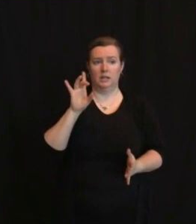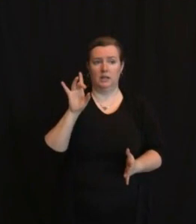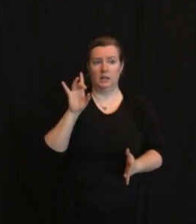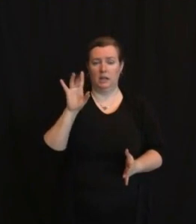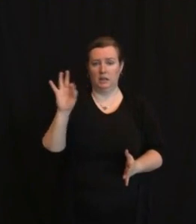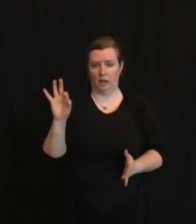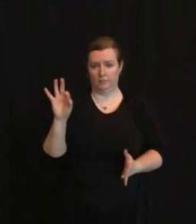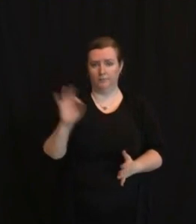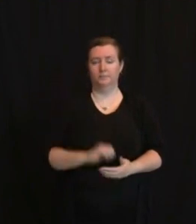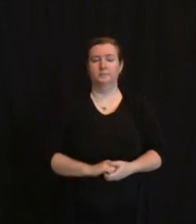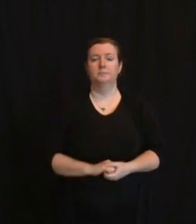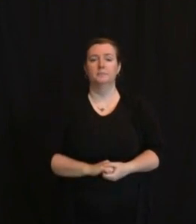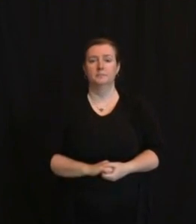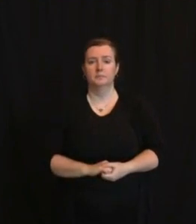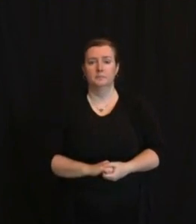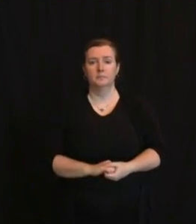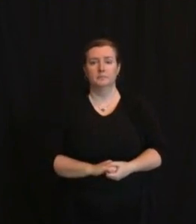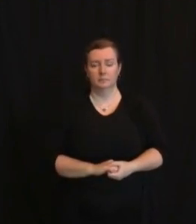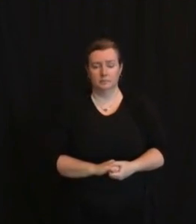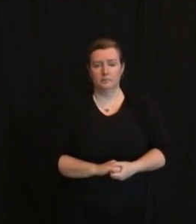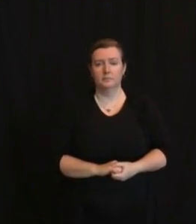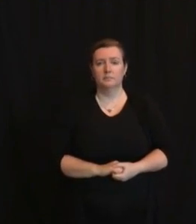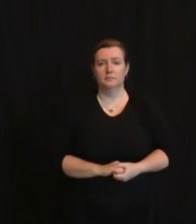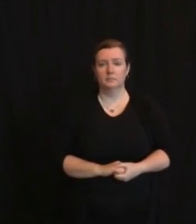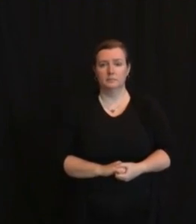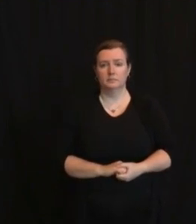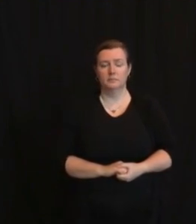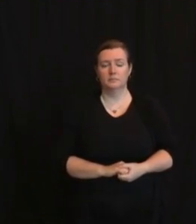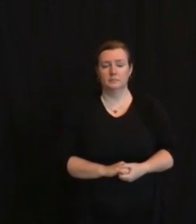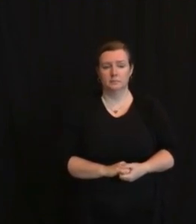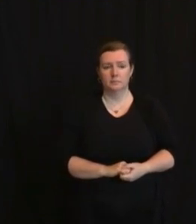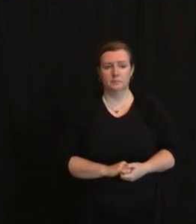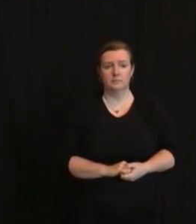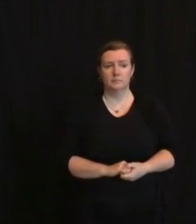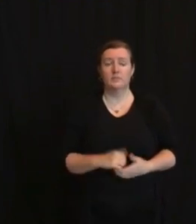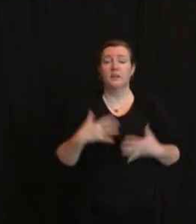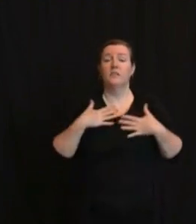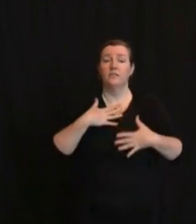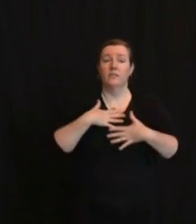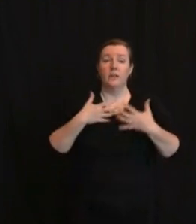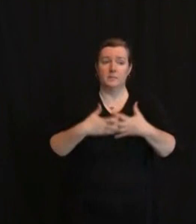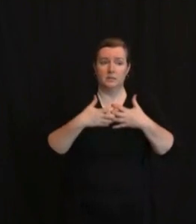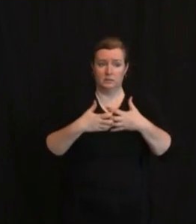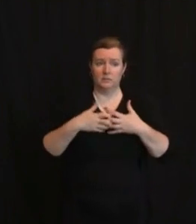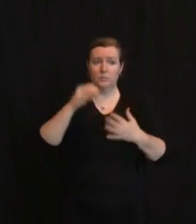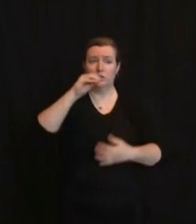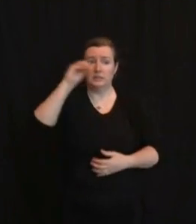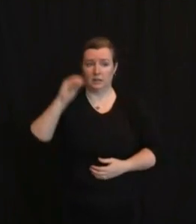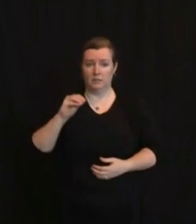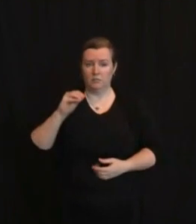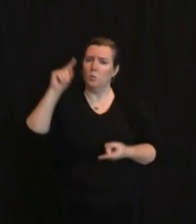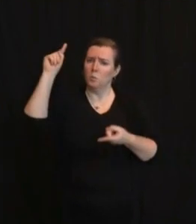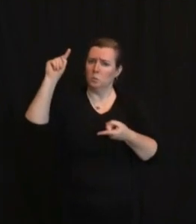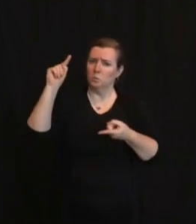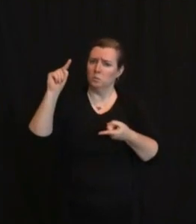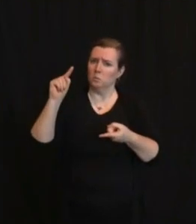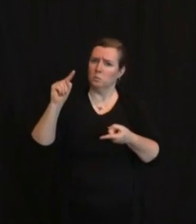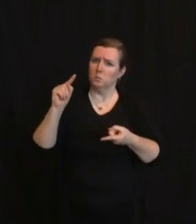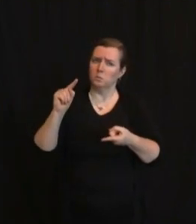HOSPITALIZATIONS. THERE ARE 1,809 INDIVIDUALS IN CRITICAL CARE. 70% OF THE CRITICAL CARE